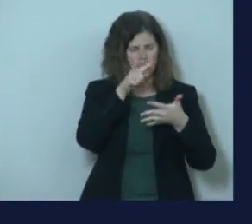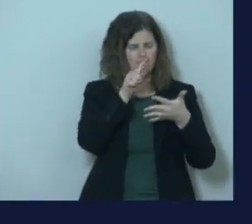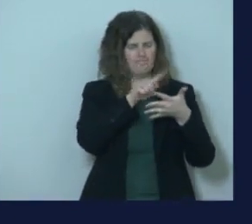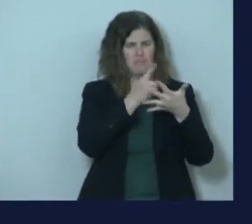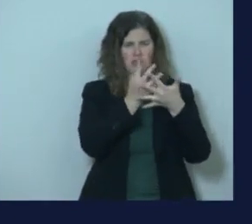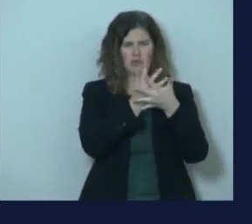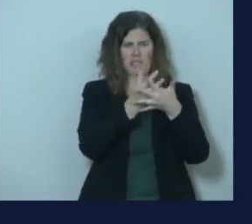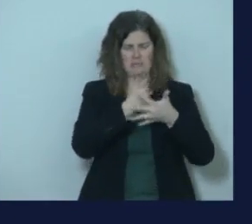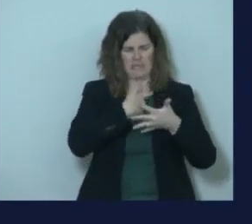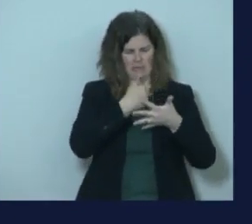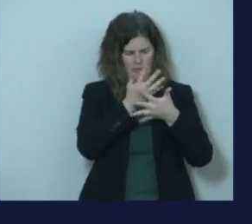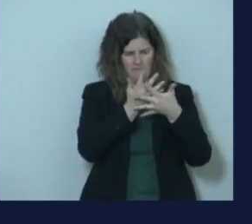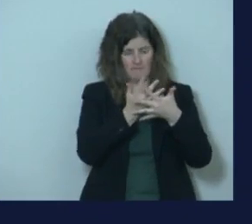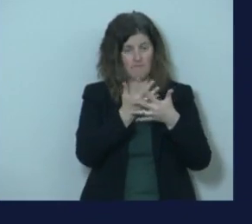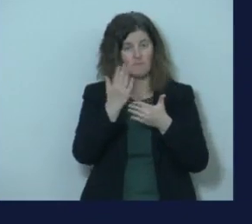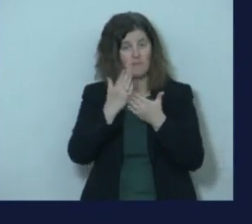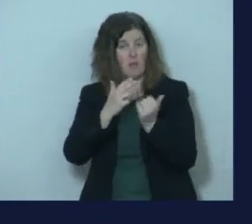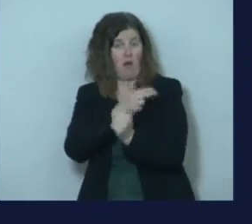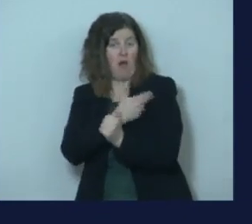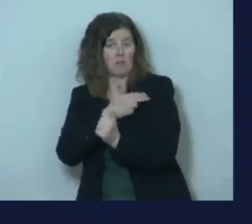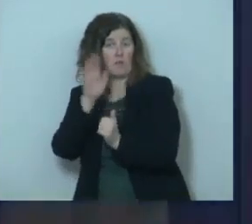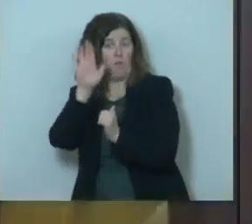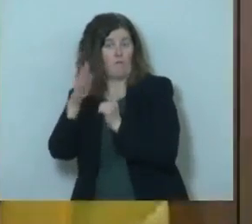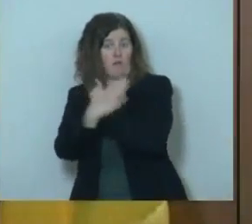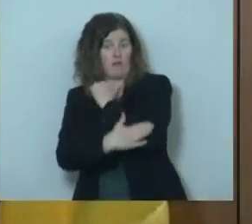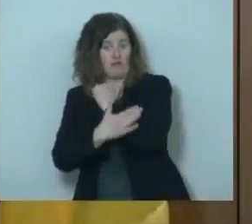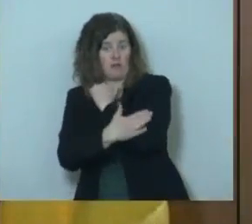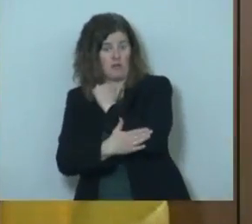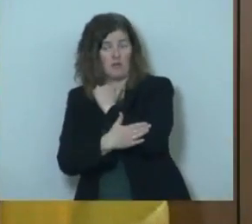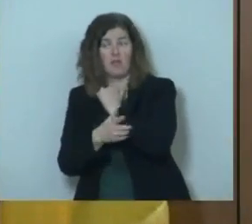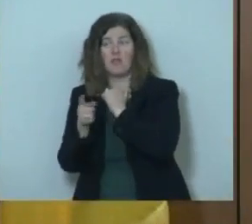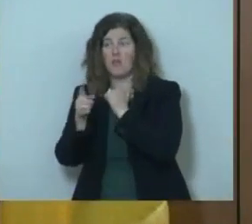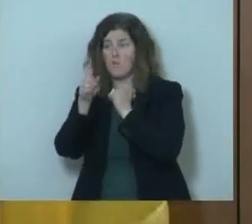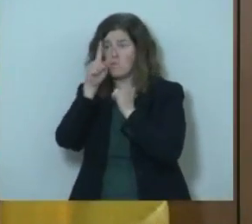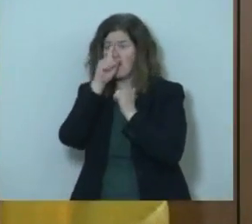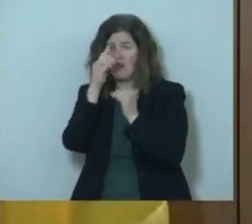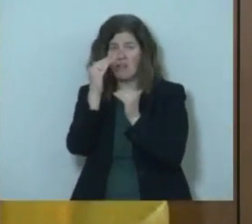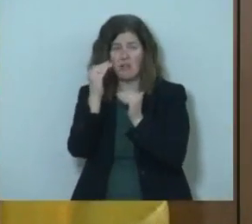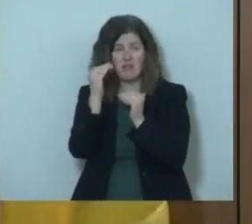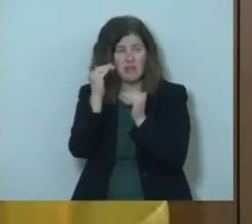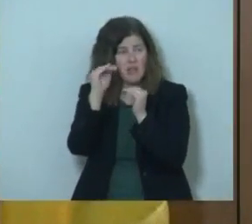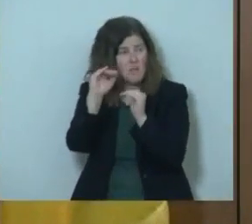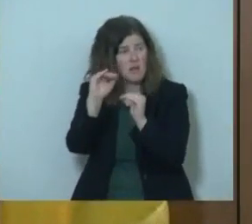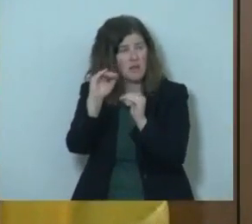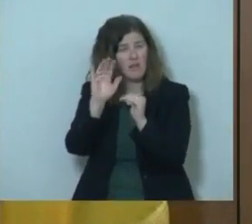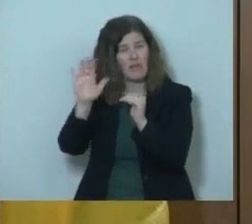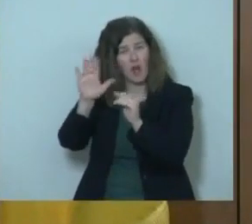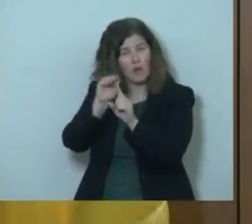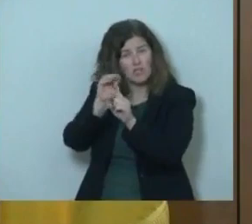FACEBOOK HAS A NAP -- AN APP WHERE YOU CAN GO IF YOU THINK YOU HAVE SYMPTOMS.